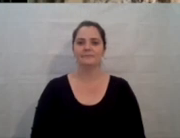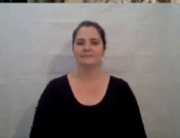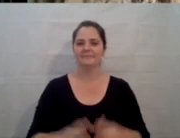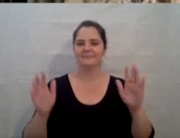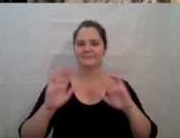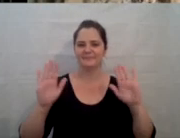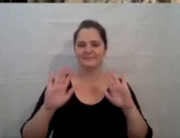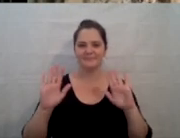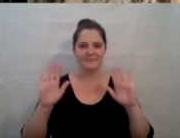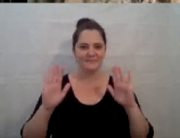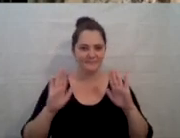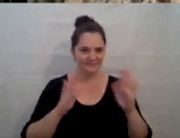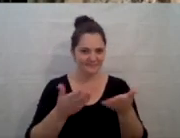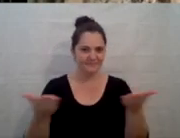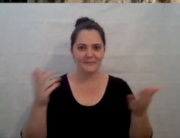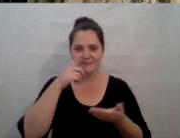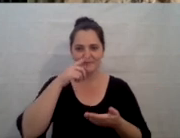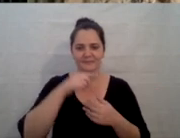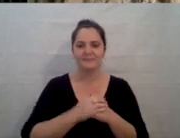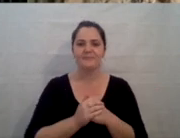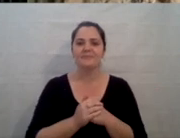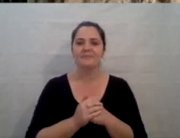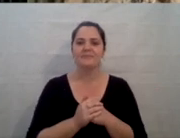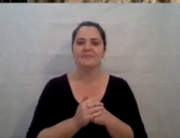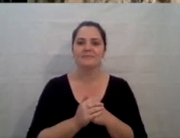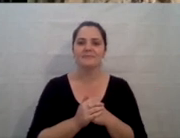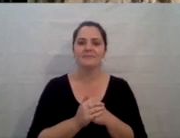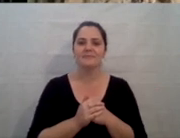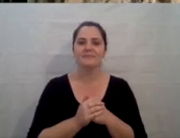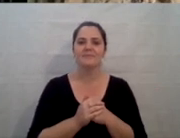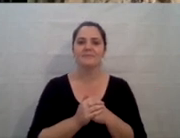Alright Good evening everybody and welcome back to my studio.